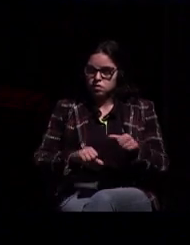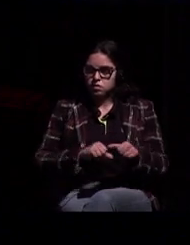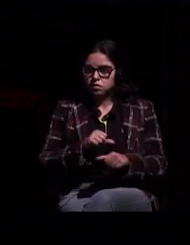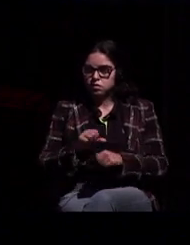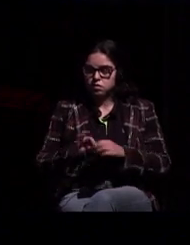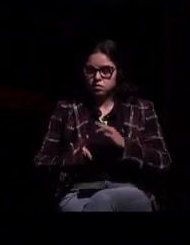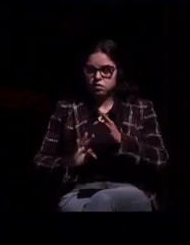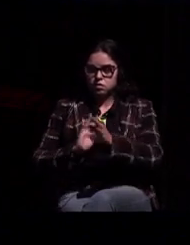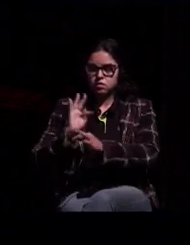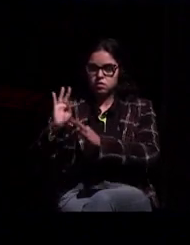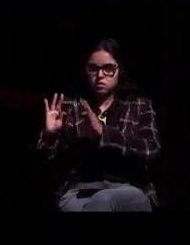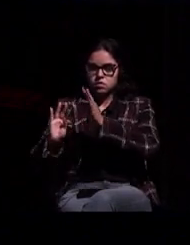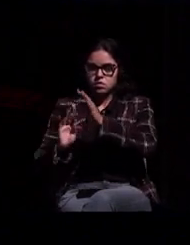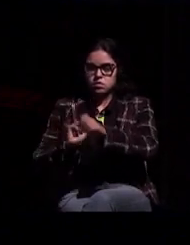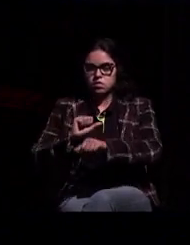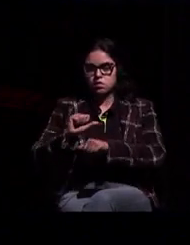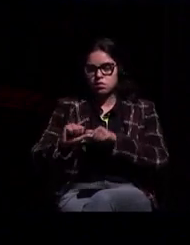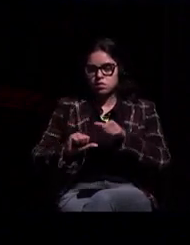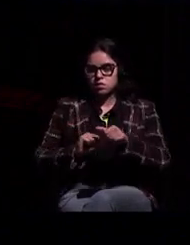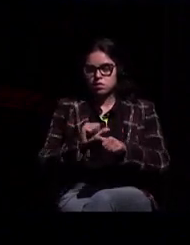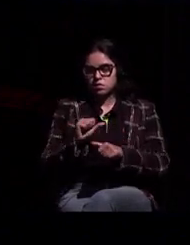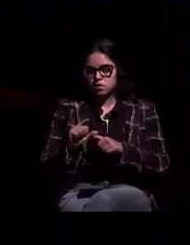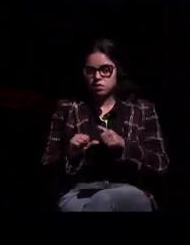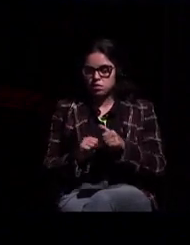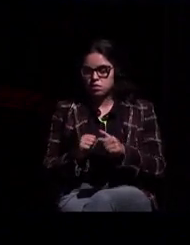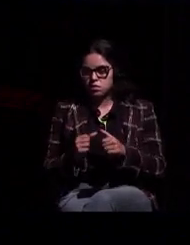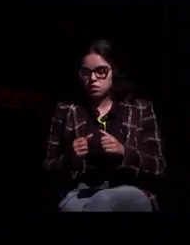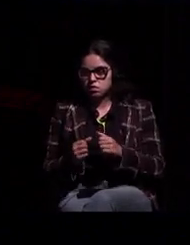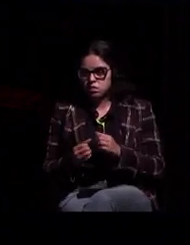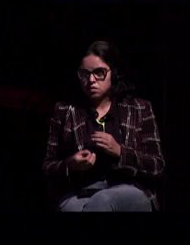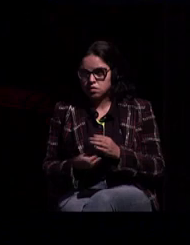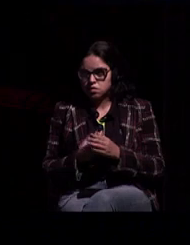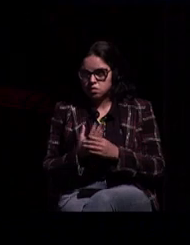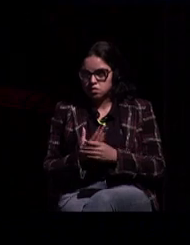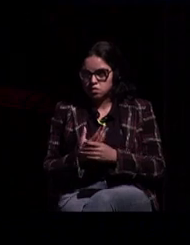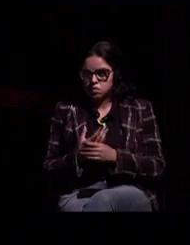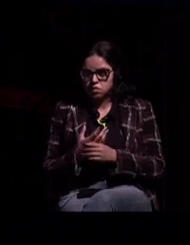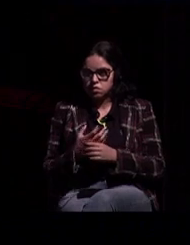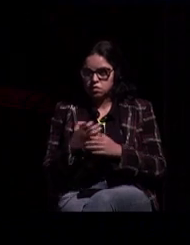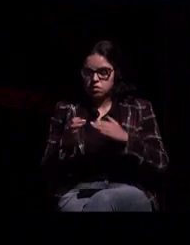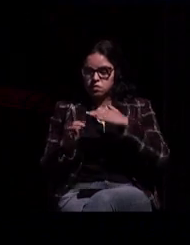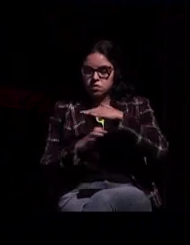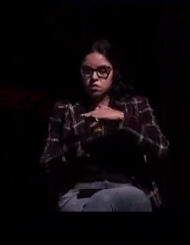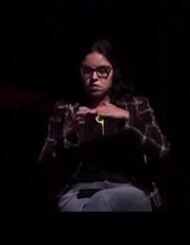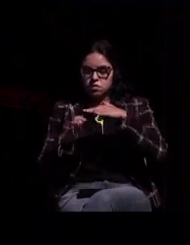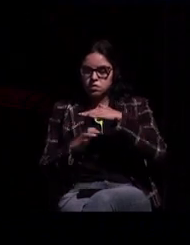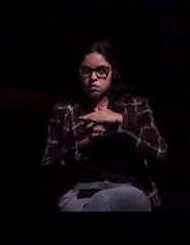More and more jobs are threatened by technological gadgets for cost-cutting purposes.